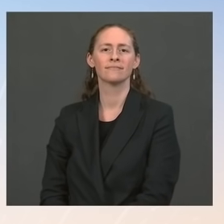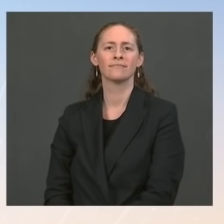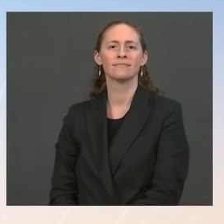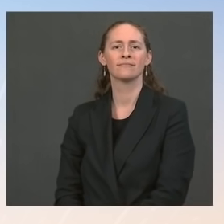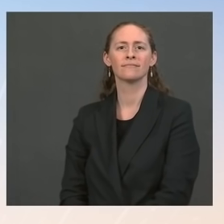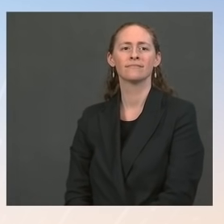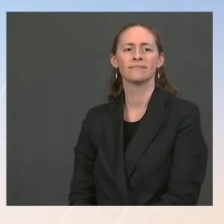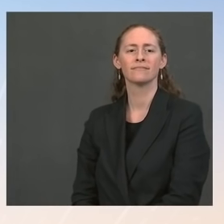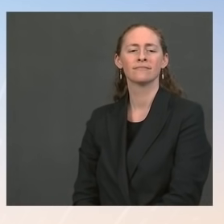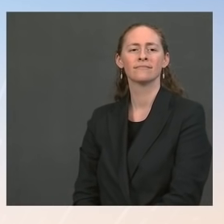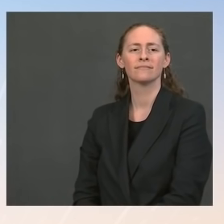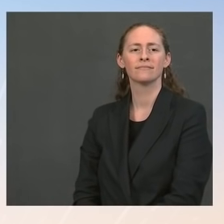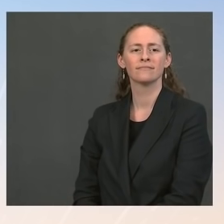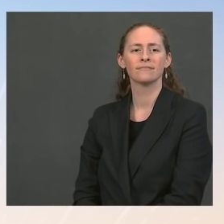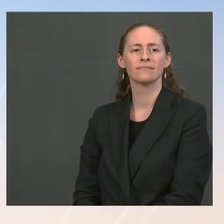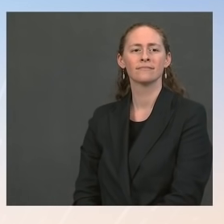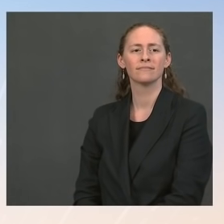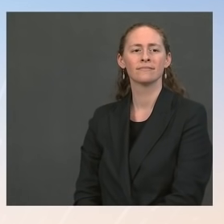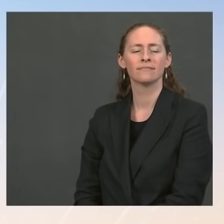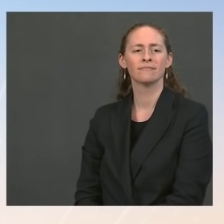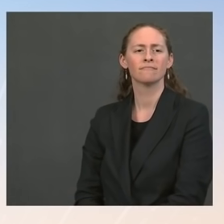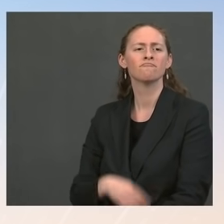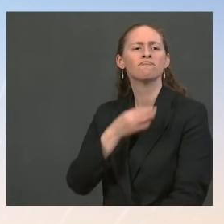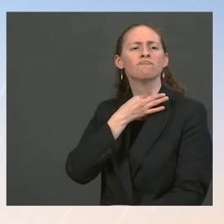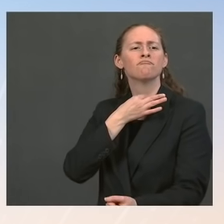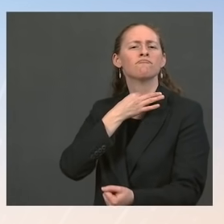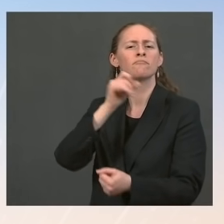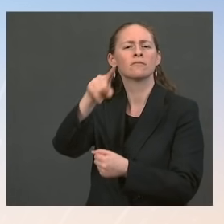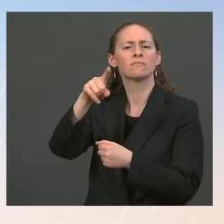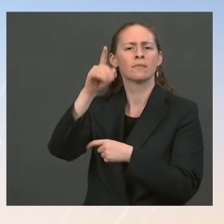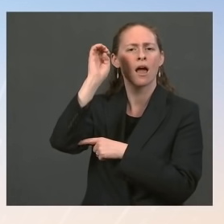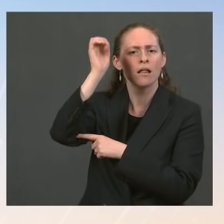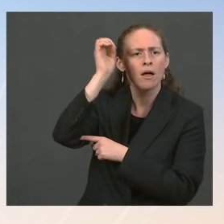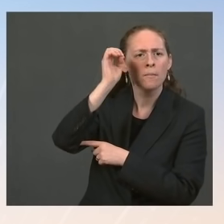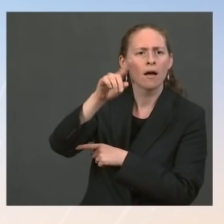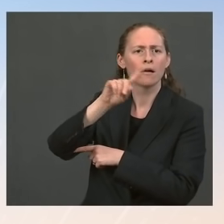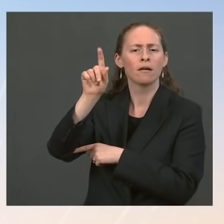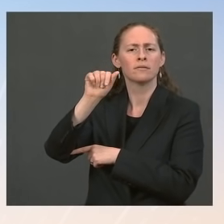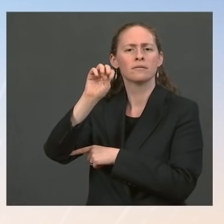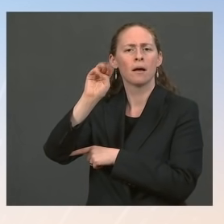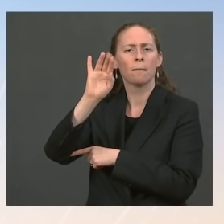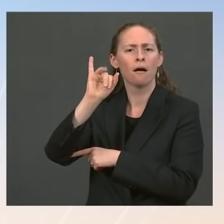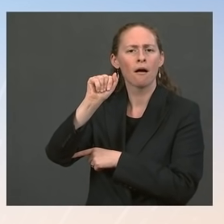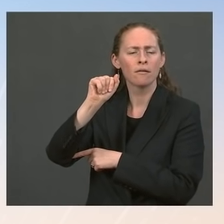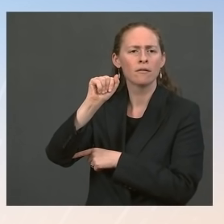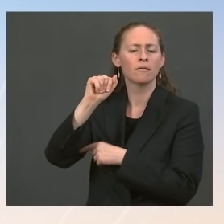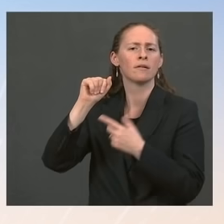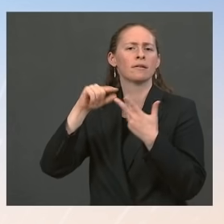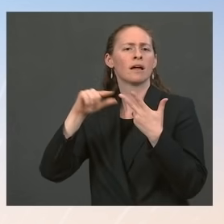The Press: -- and then Zambia and Afghanistan. On Ethiopia: It's been 11 days since the President authorized sanctions